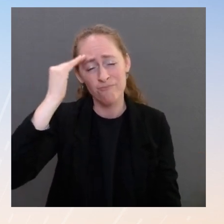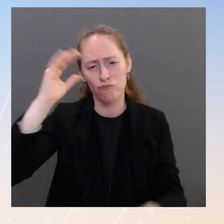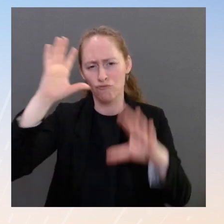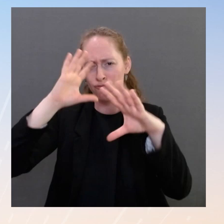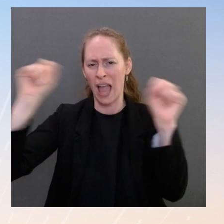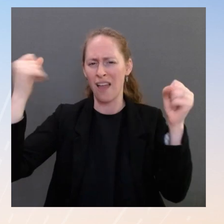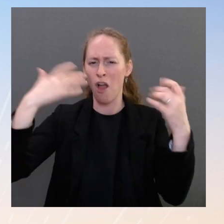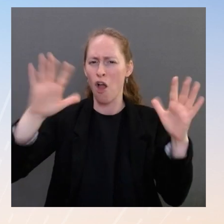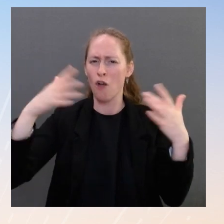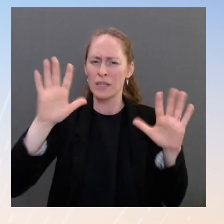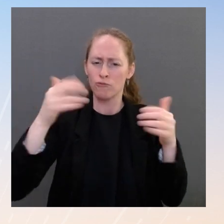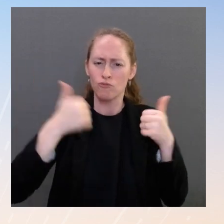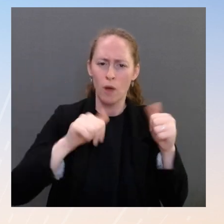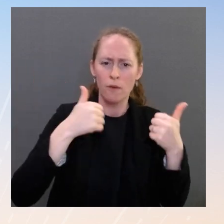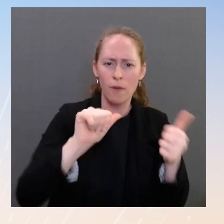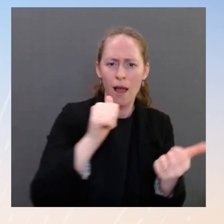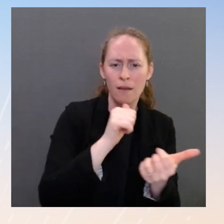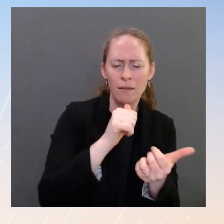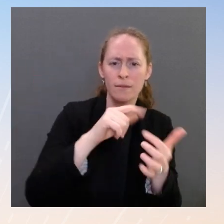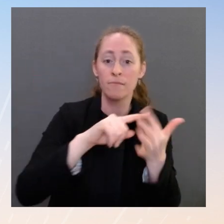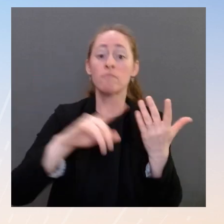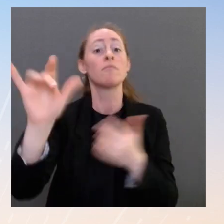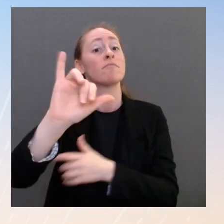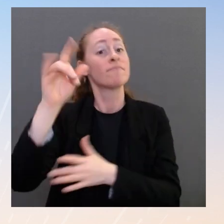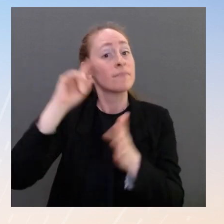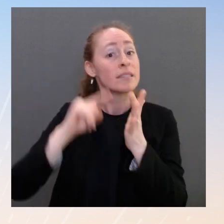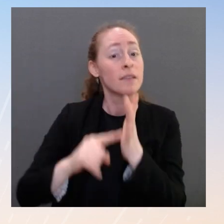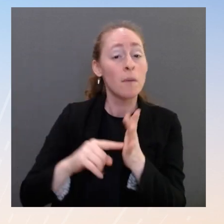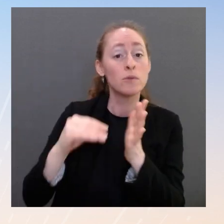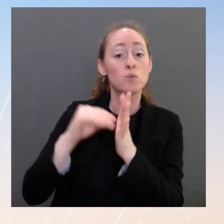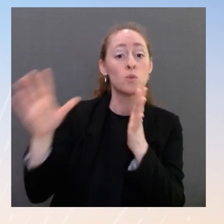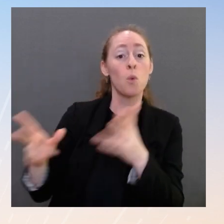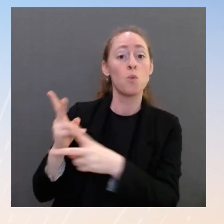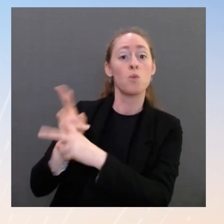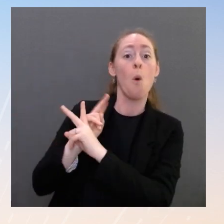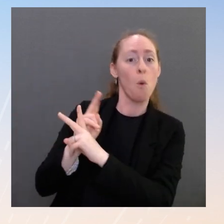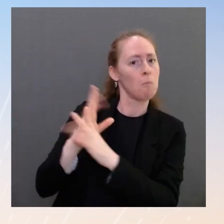which is something he did just a few weeks ago; the steps to fix the "family glitch" in the Affordable Care Act